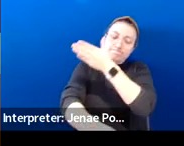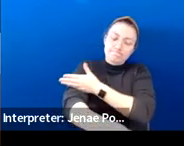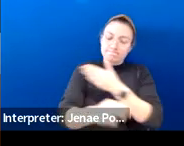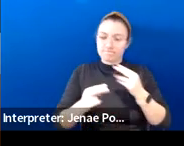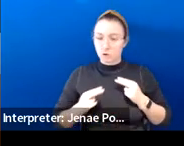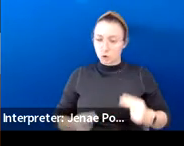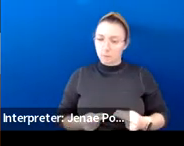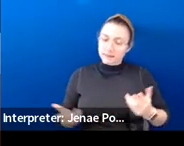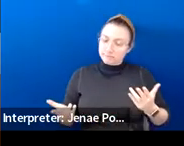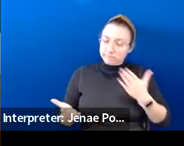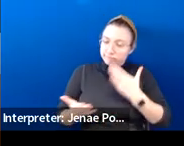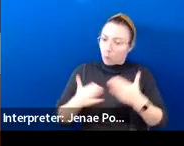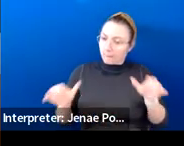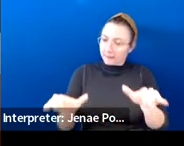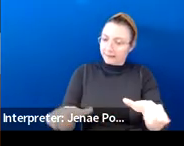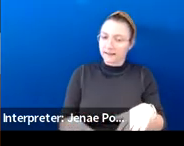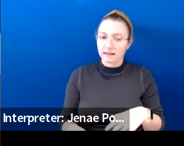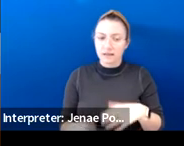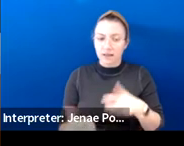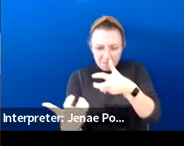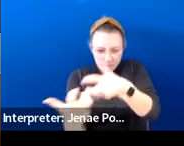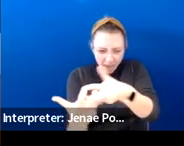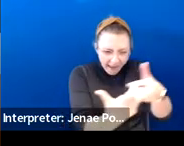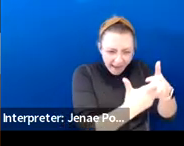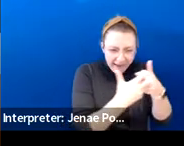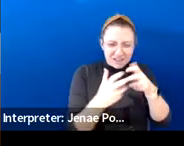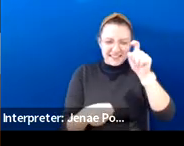basic and complex needs of all people with a particular